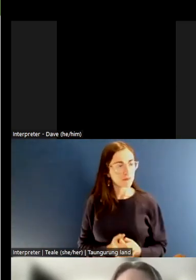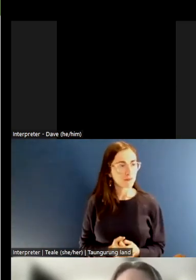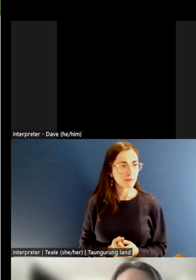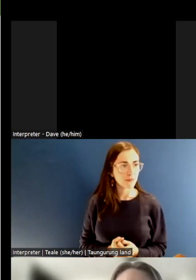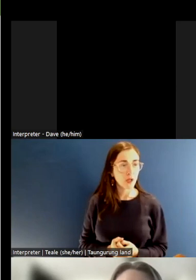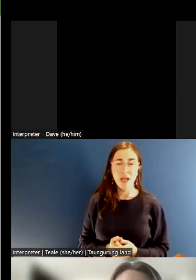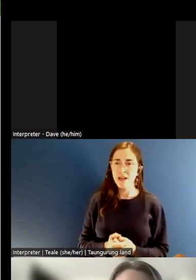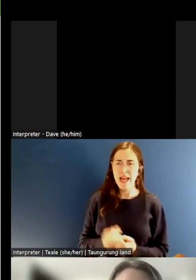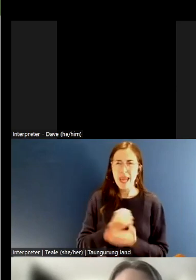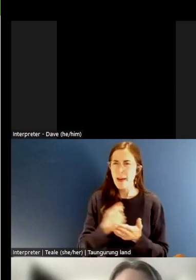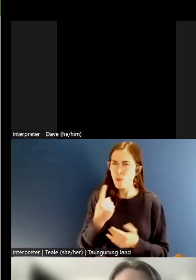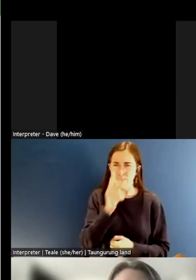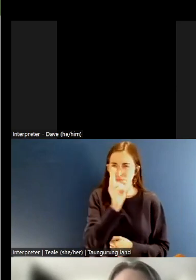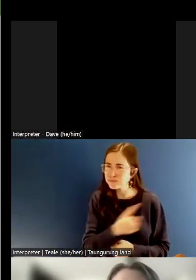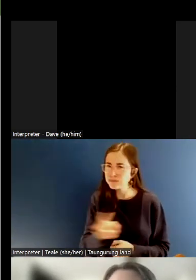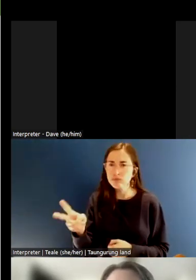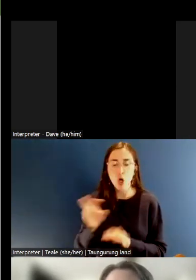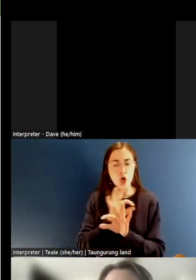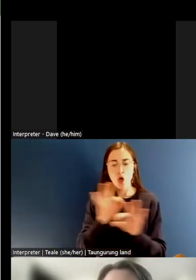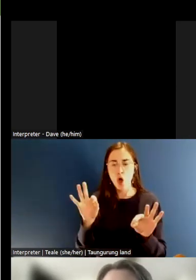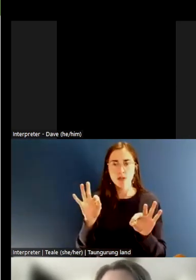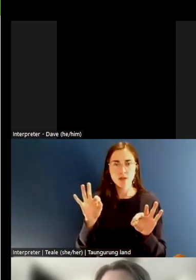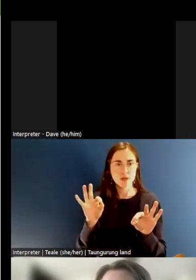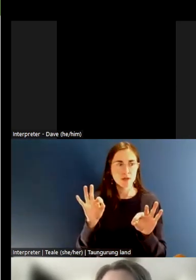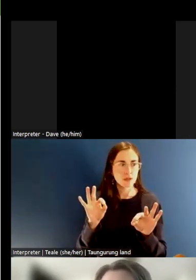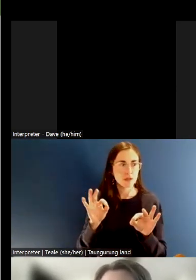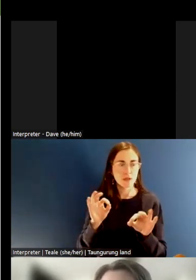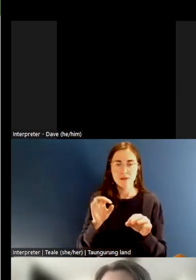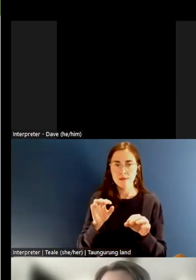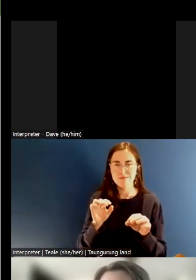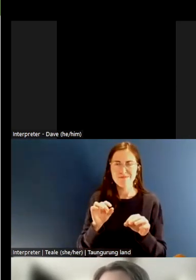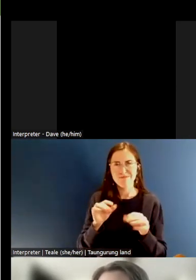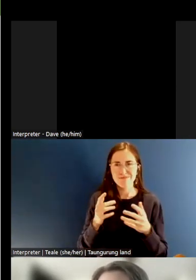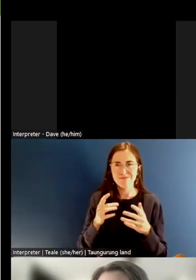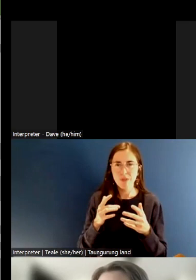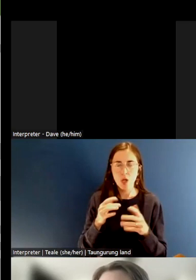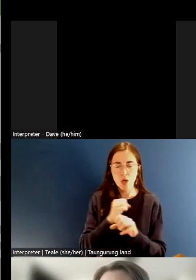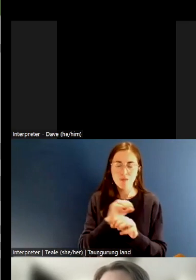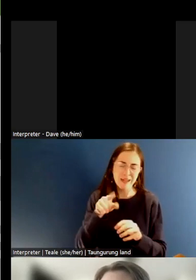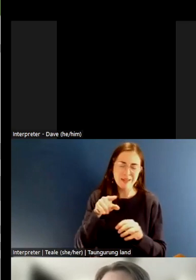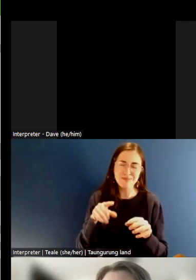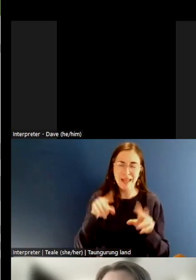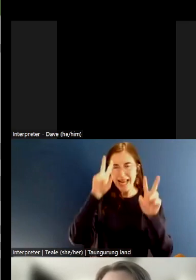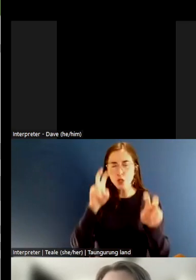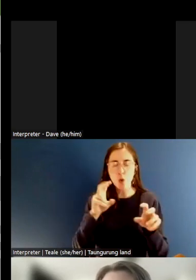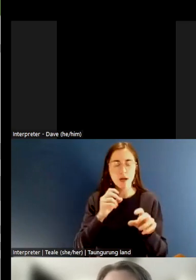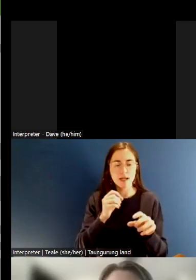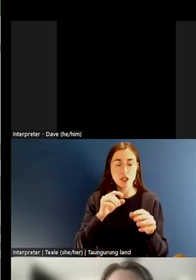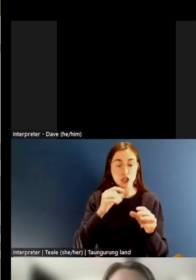of hearing loss is what's called connexin 26 or the gene for that is called GJB2